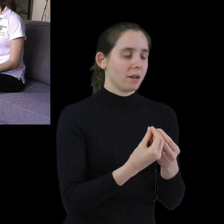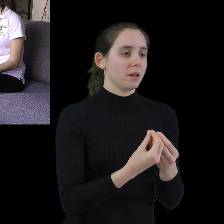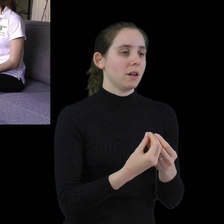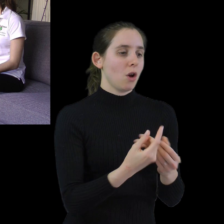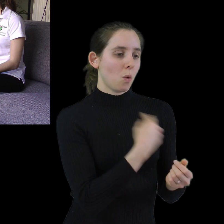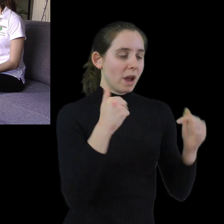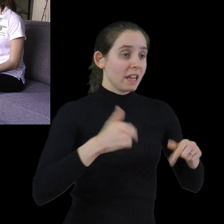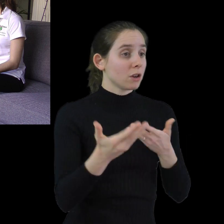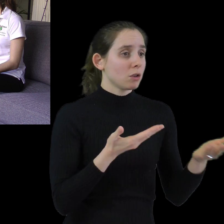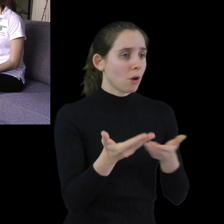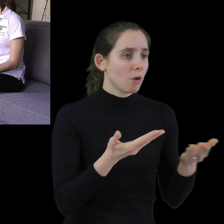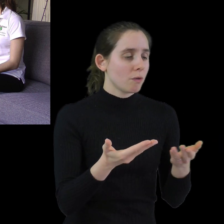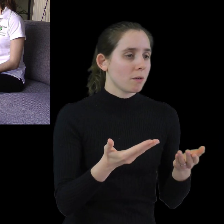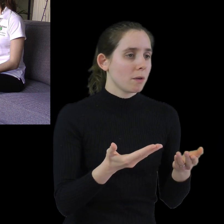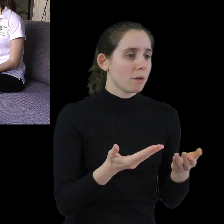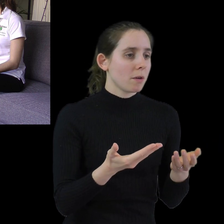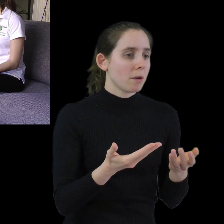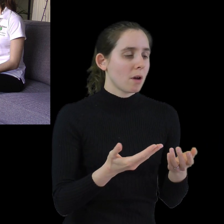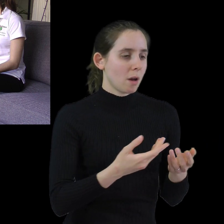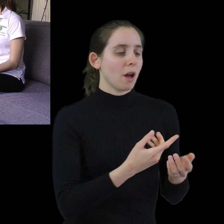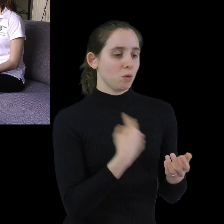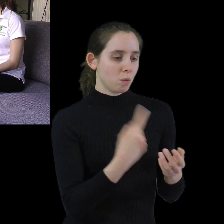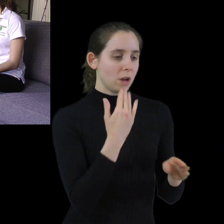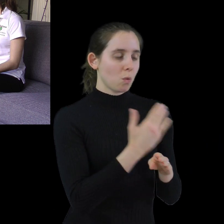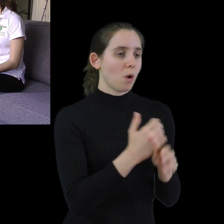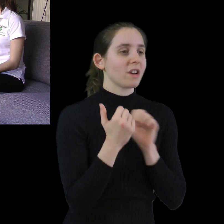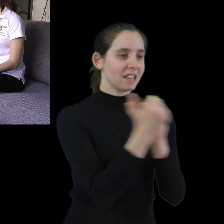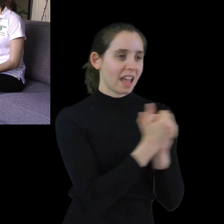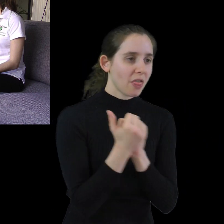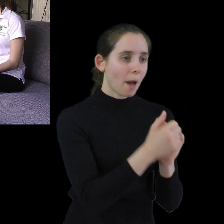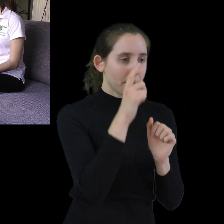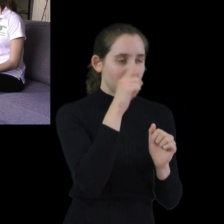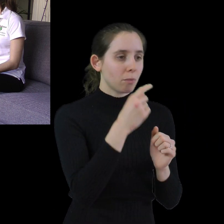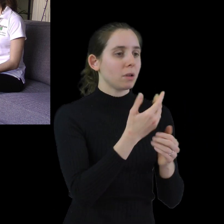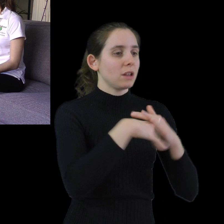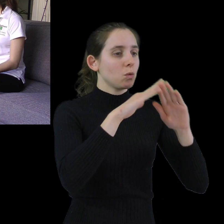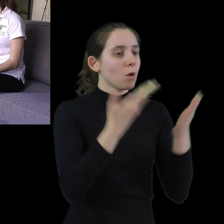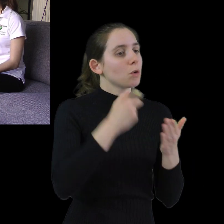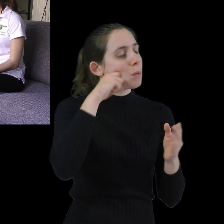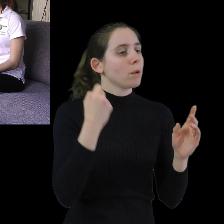and I guess, as we do this together, people all around the world will benefit.